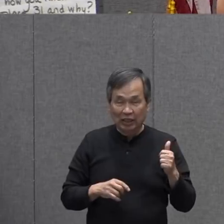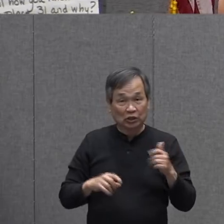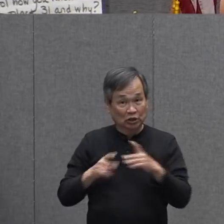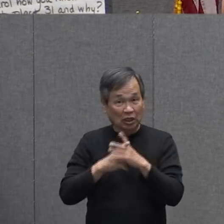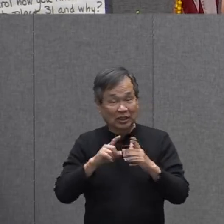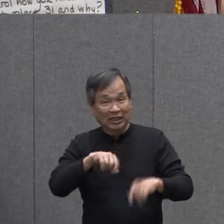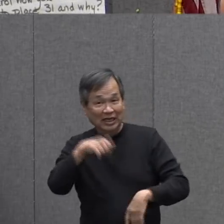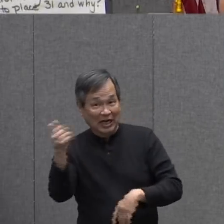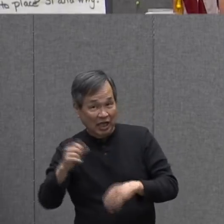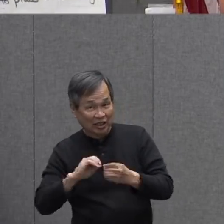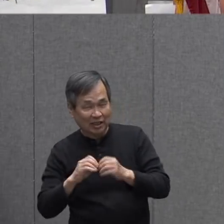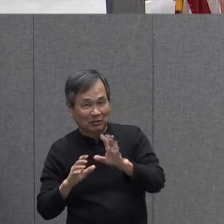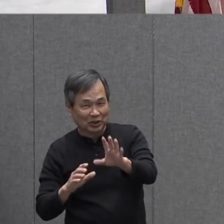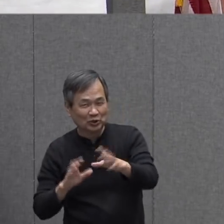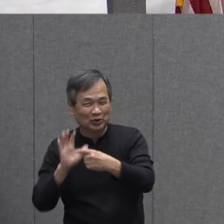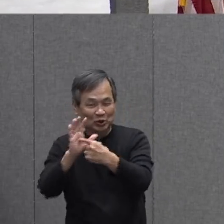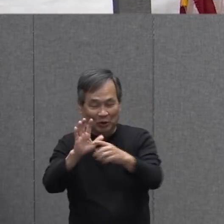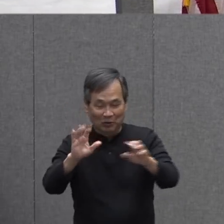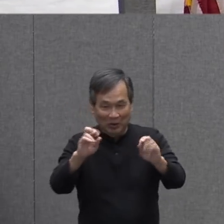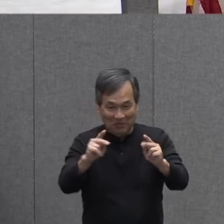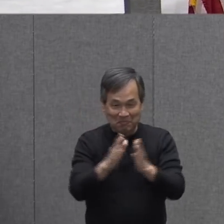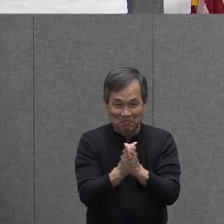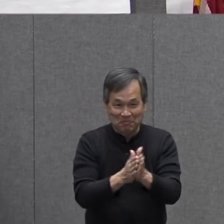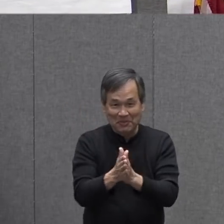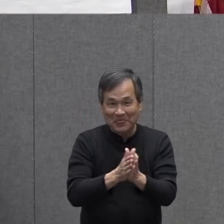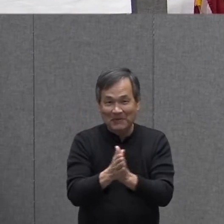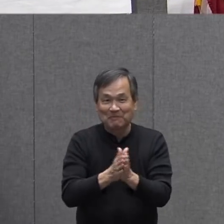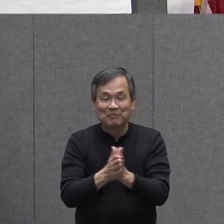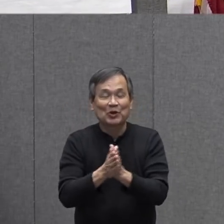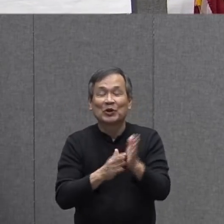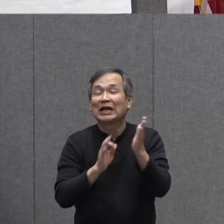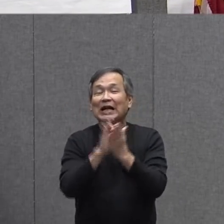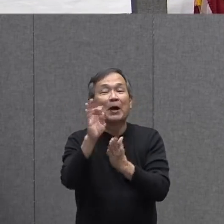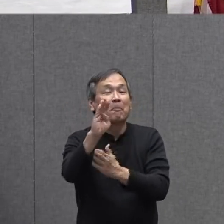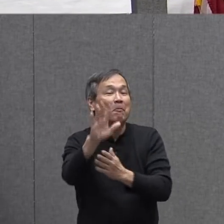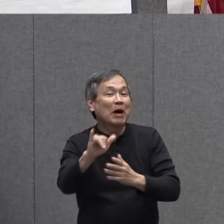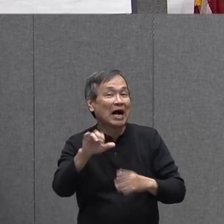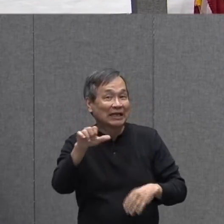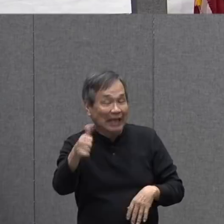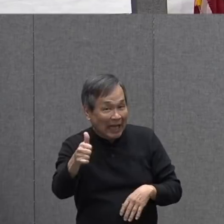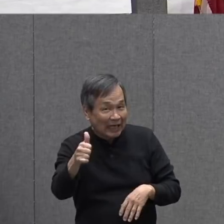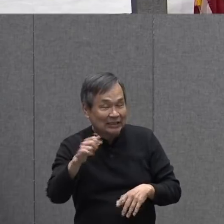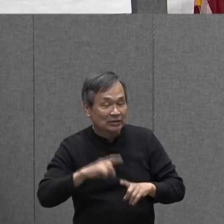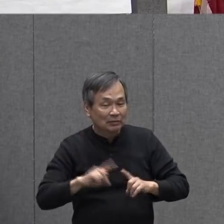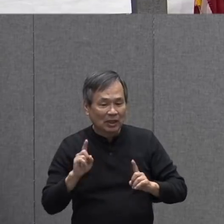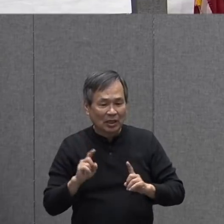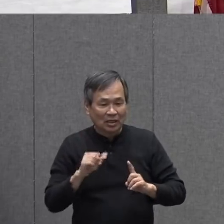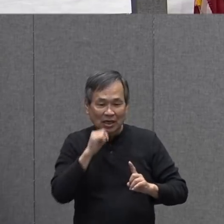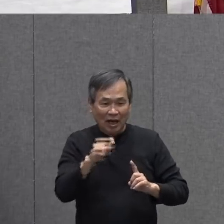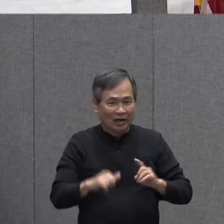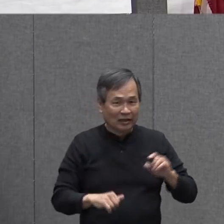So, today we are going to count by tens, but we are gonna start from this number.